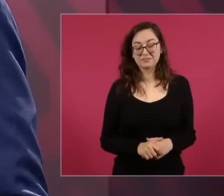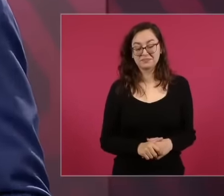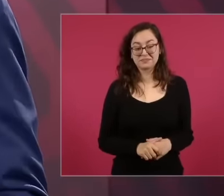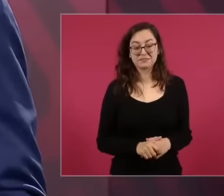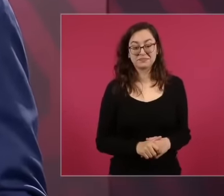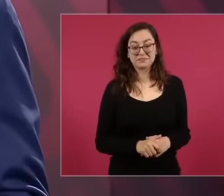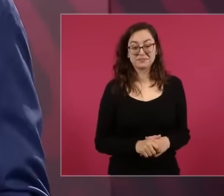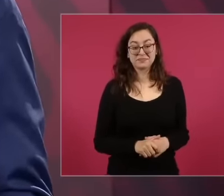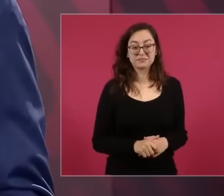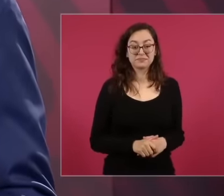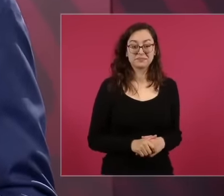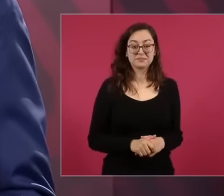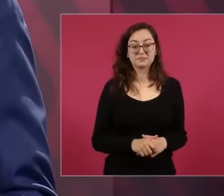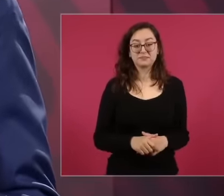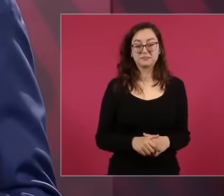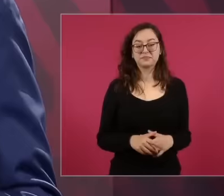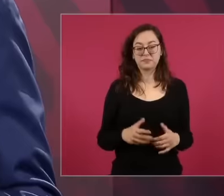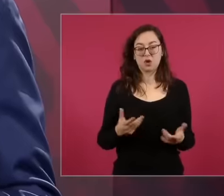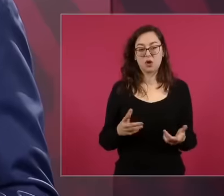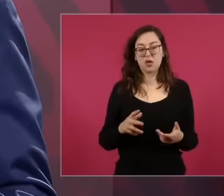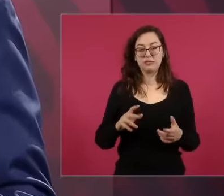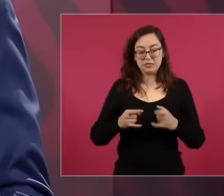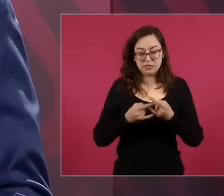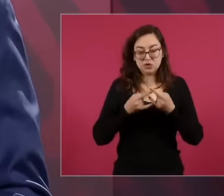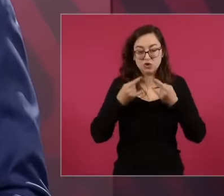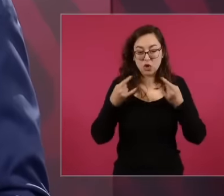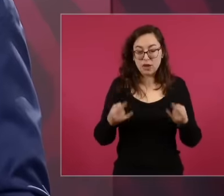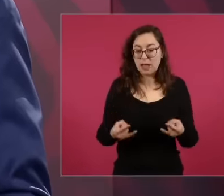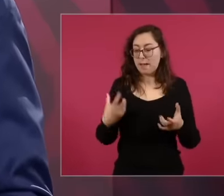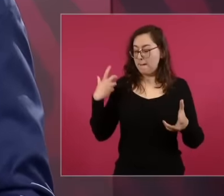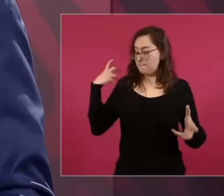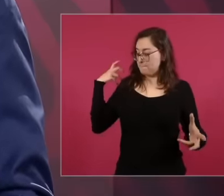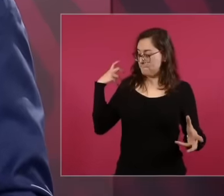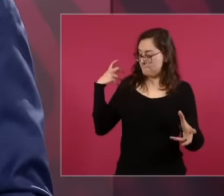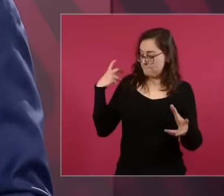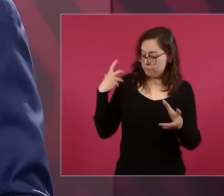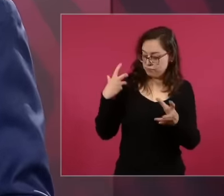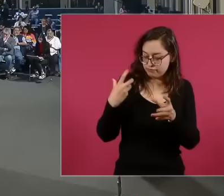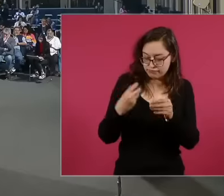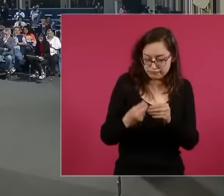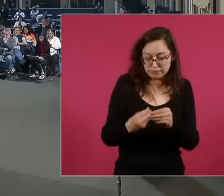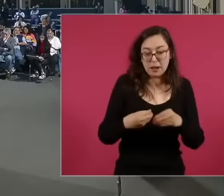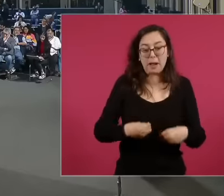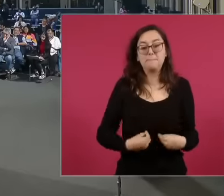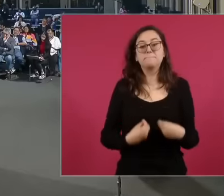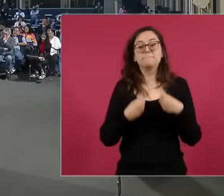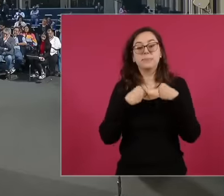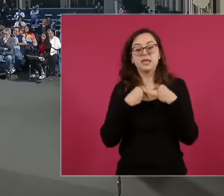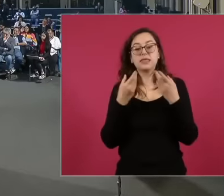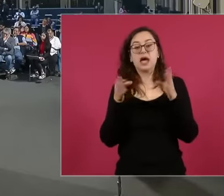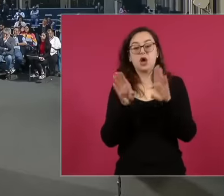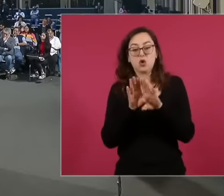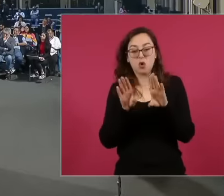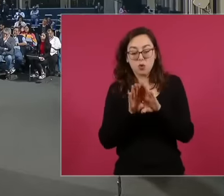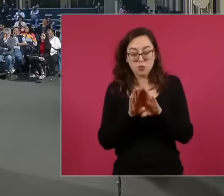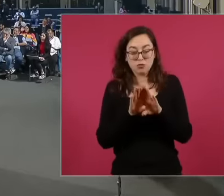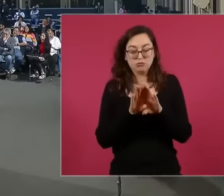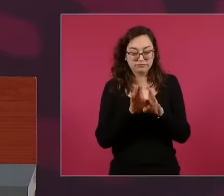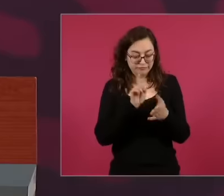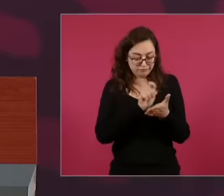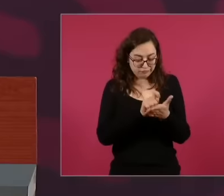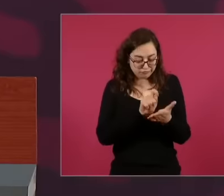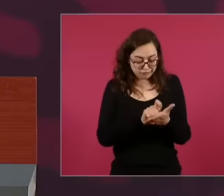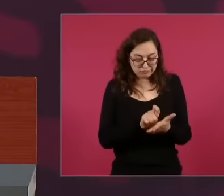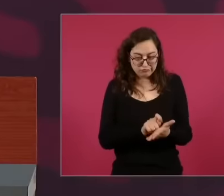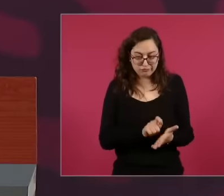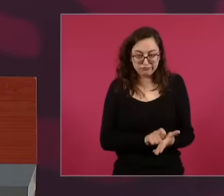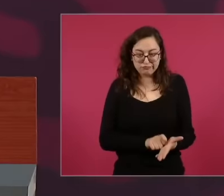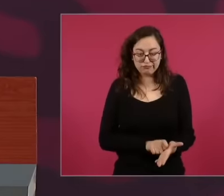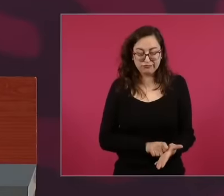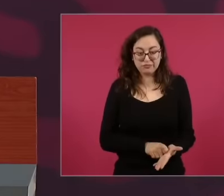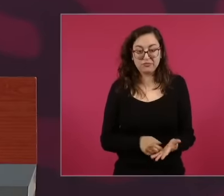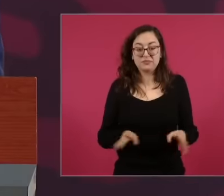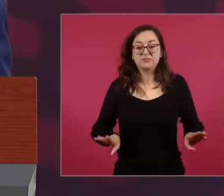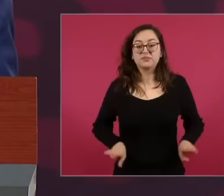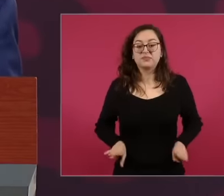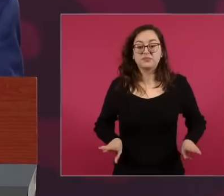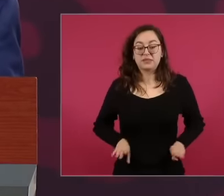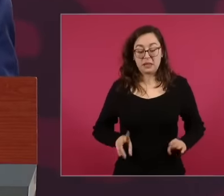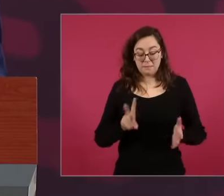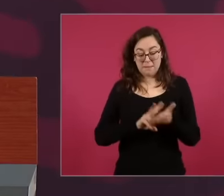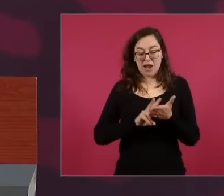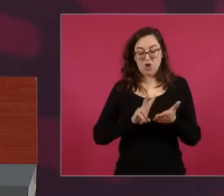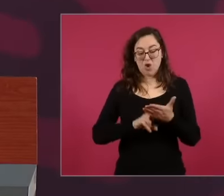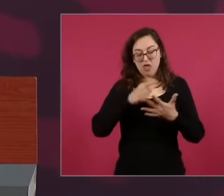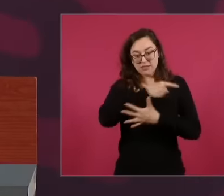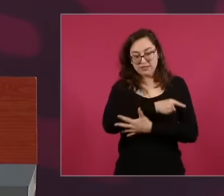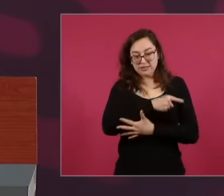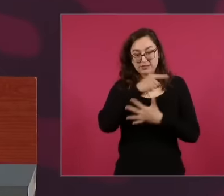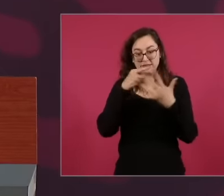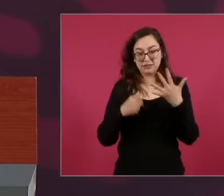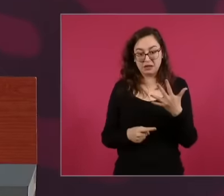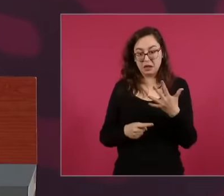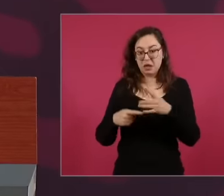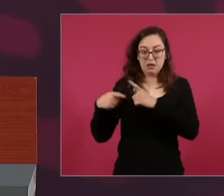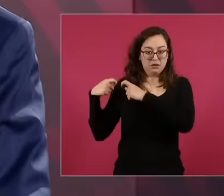reconstructing what life was like in pre-Hispanic times and what were the values that